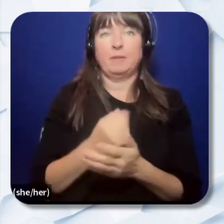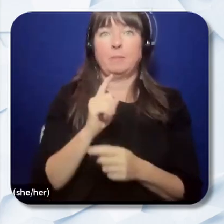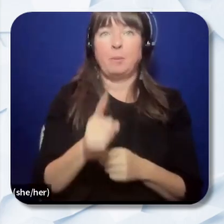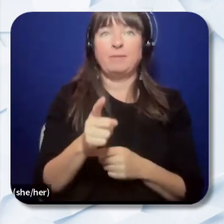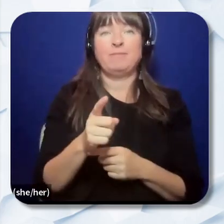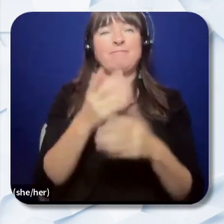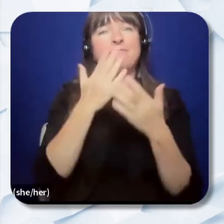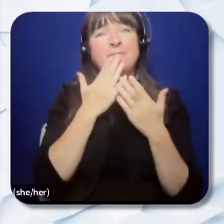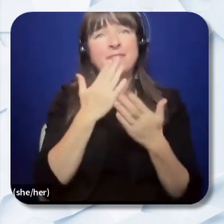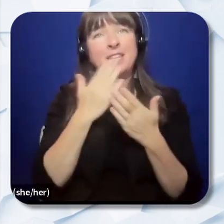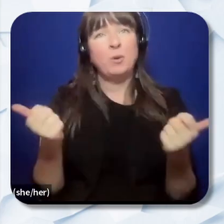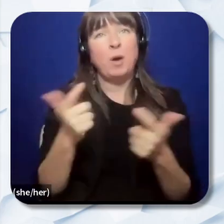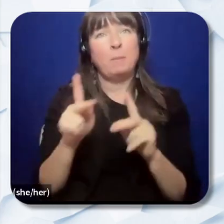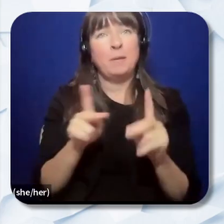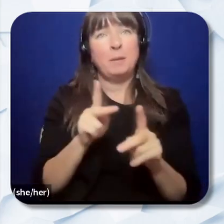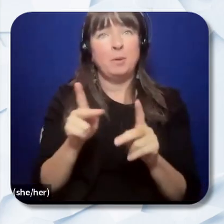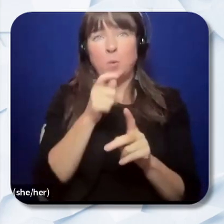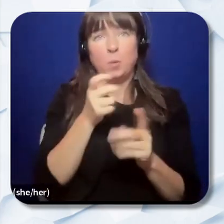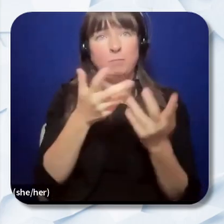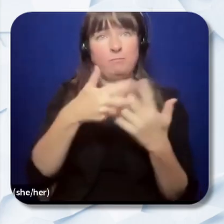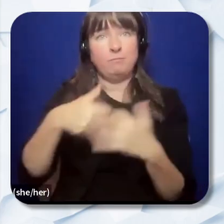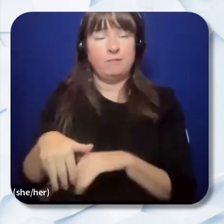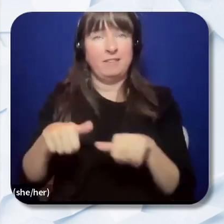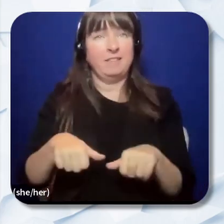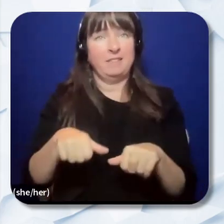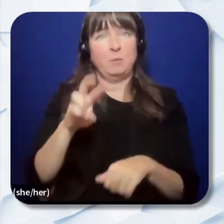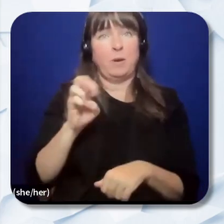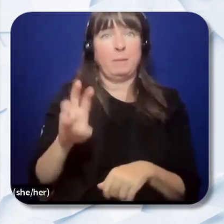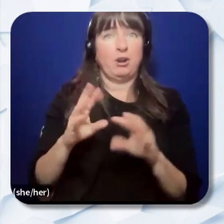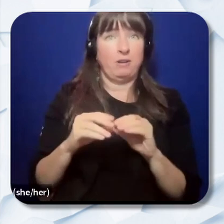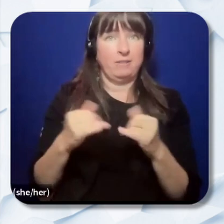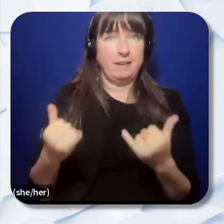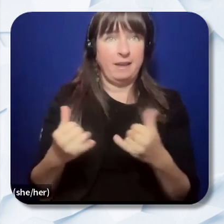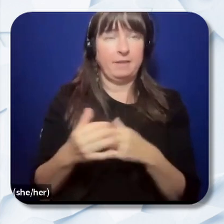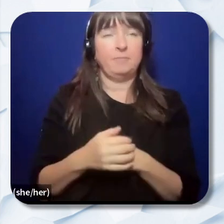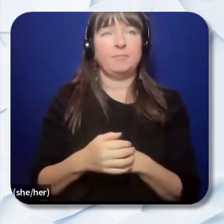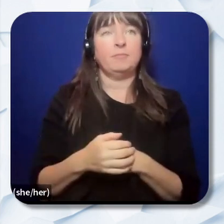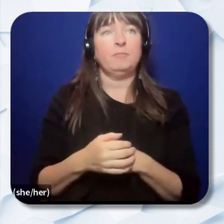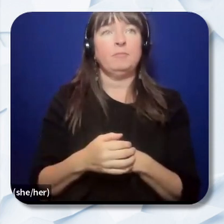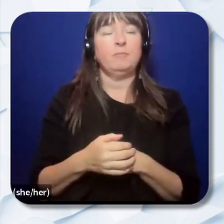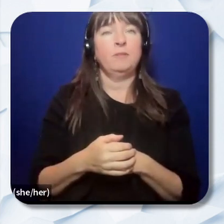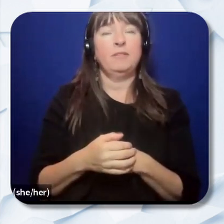you to everyone that made this webinar happen today around this critical topic of Using CLASS to